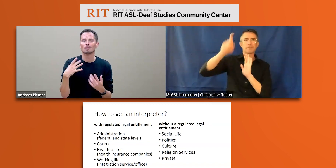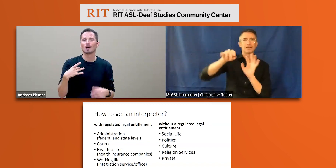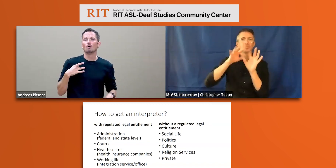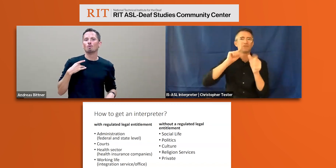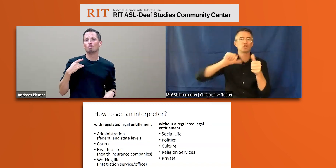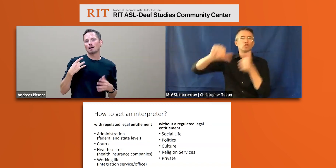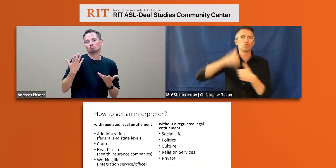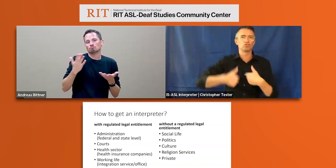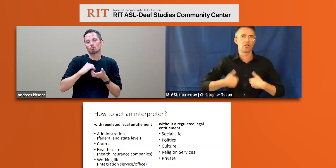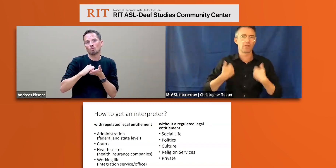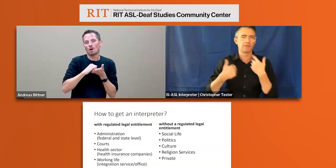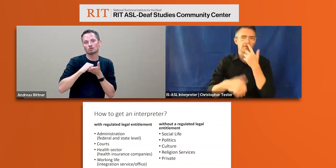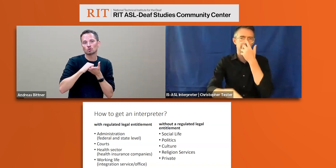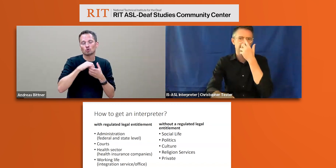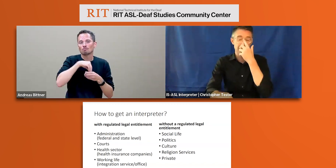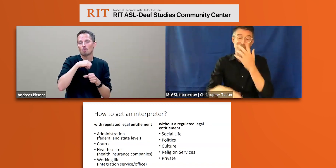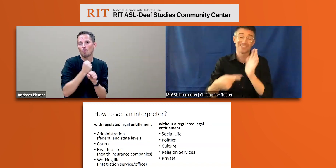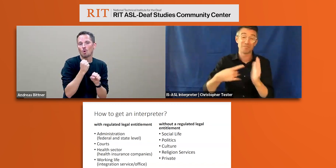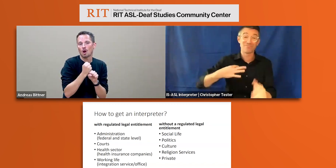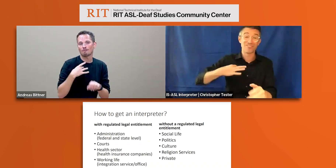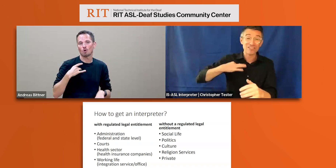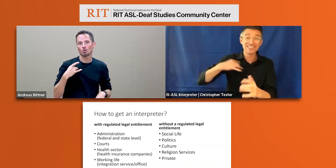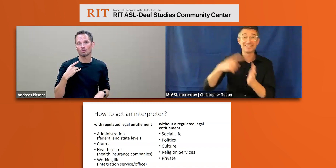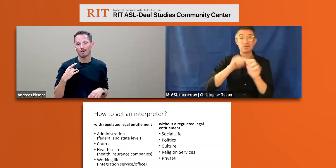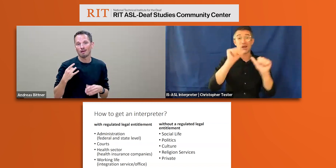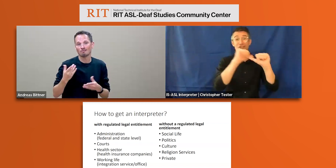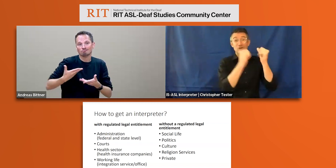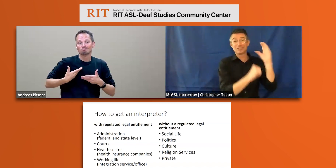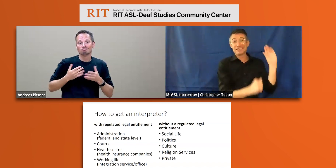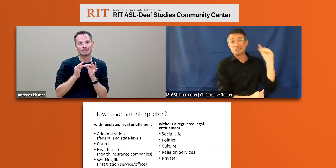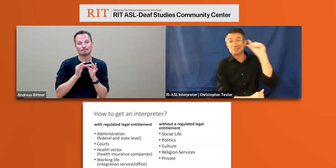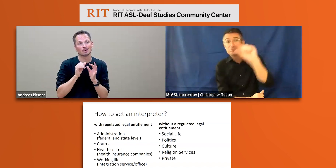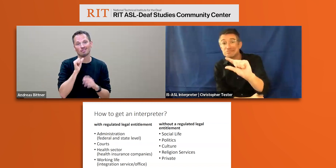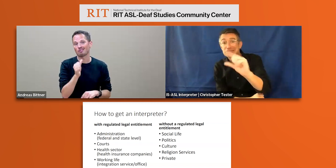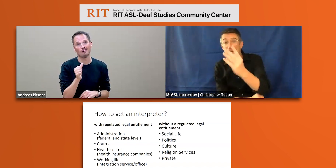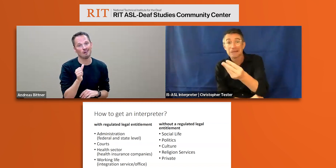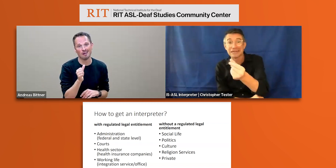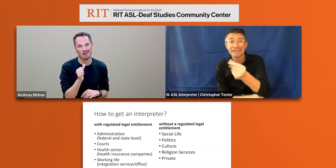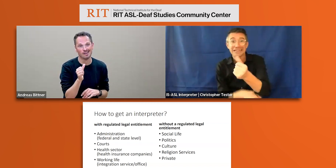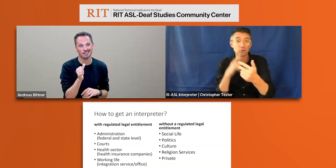an interpreter to volunteer because that's for social reasons.